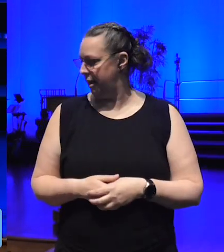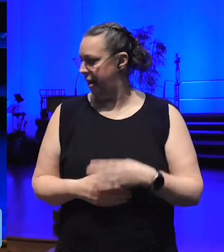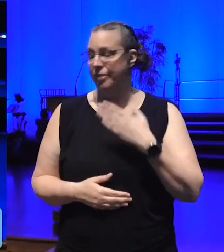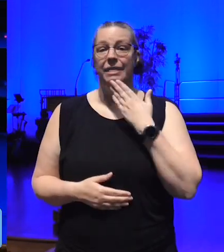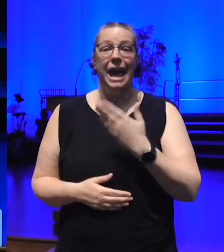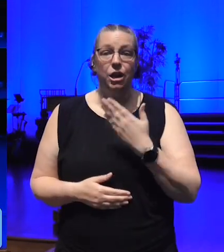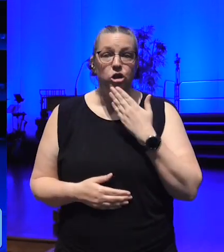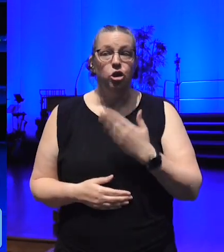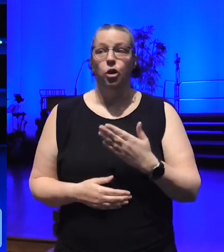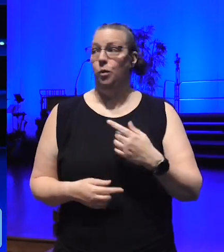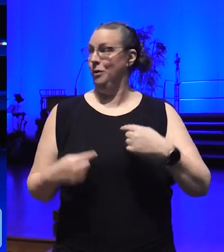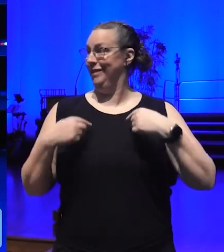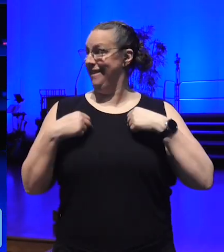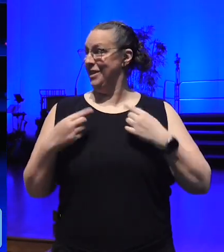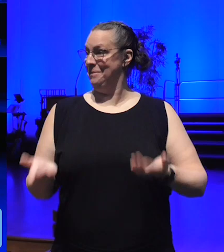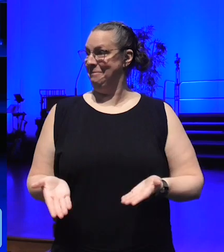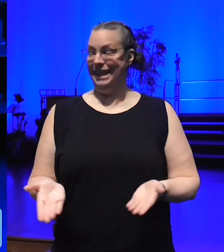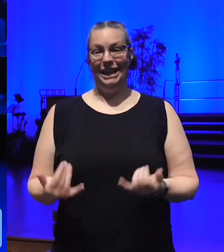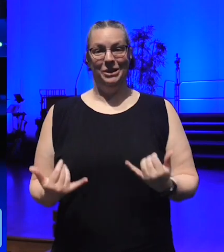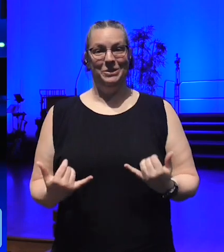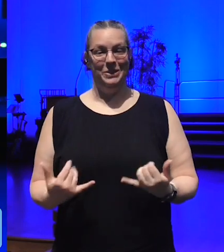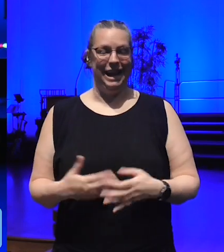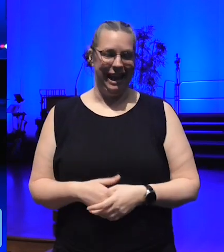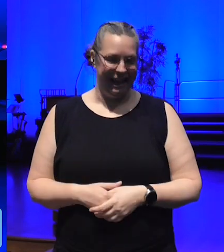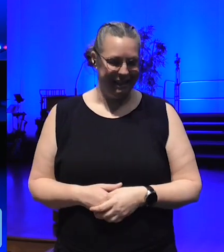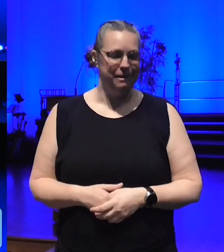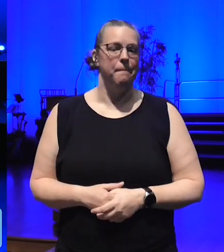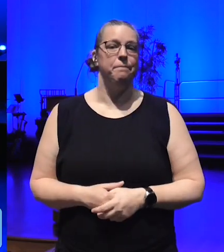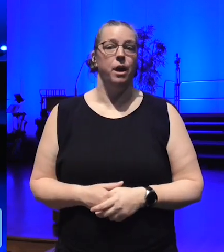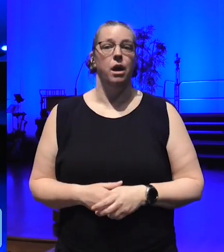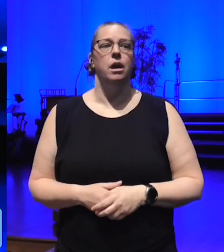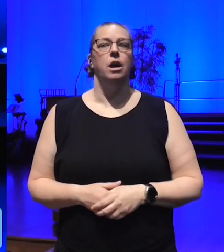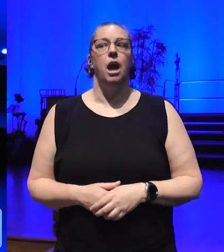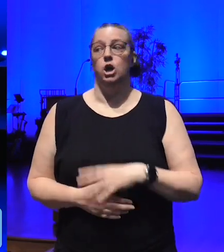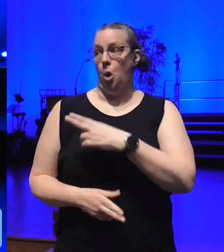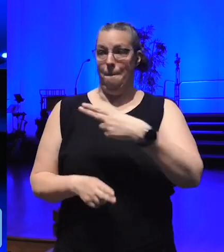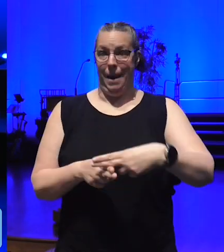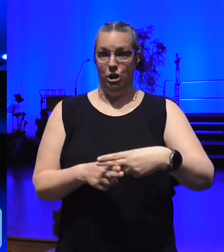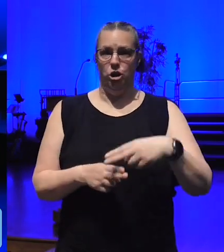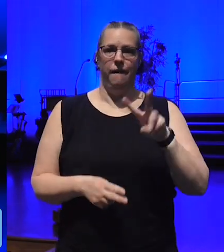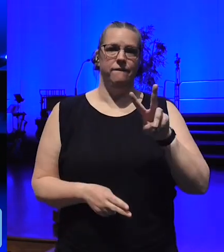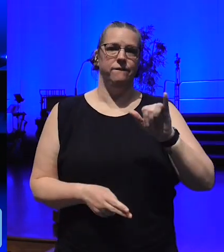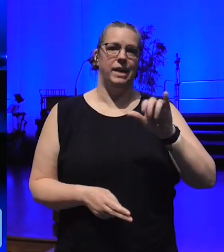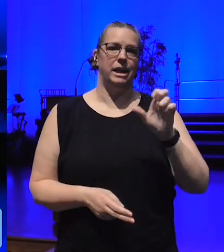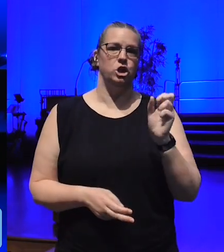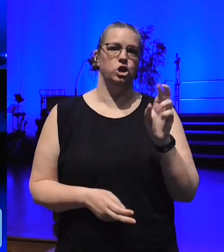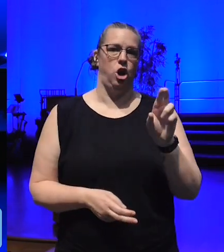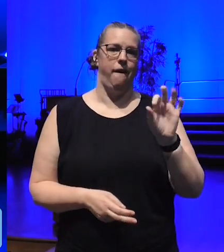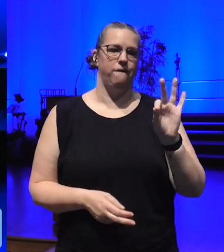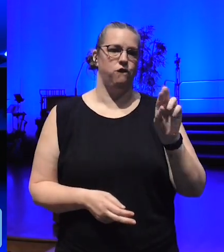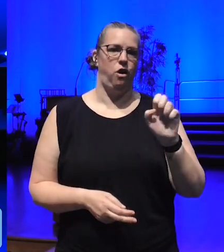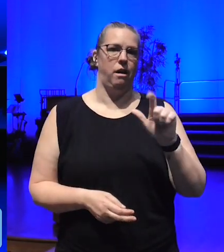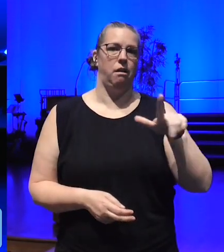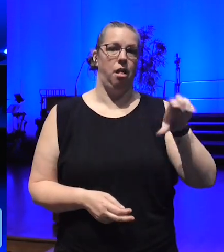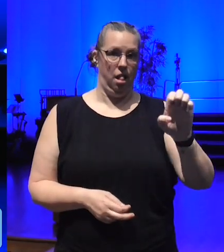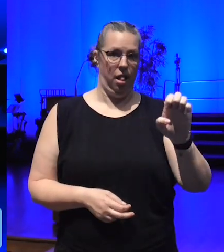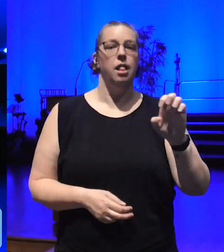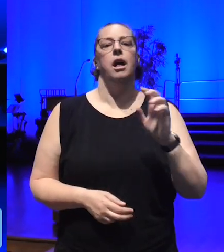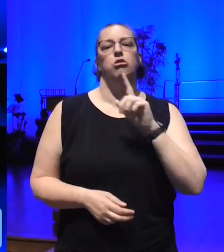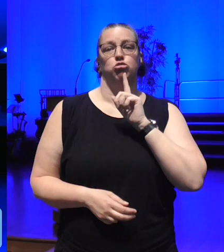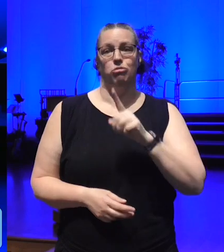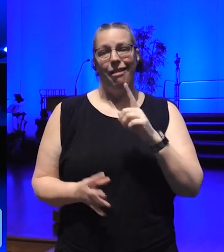for having me here today you know your mention of Victor Franco was particularly important in terms